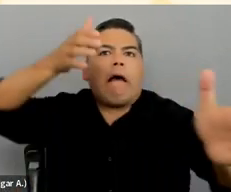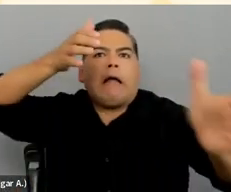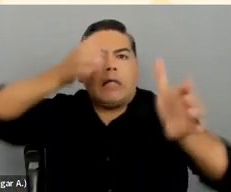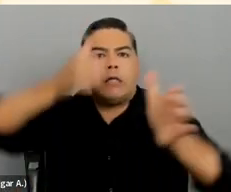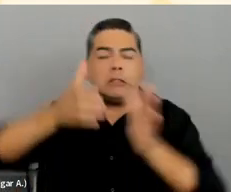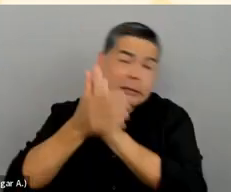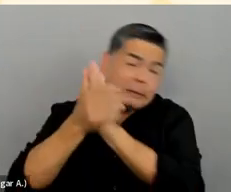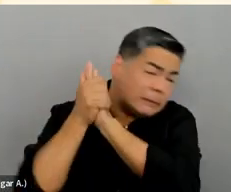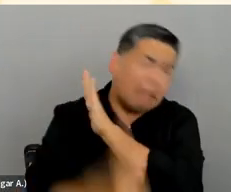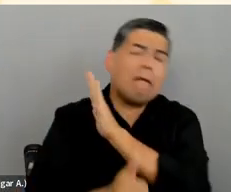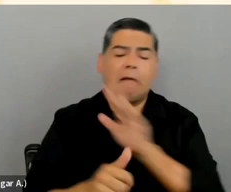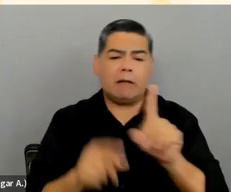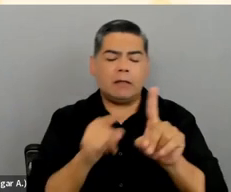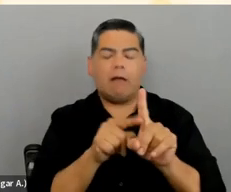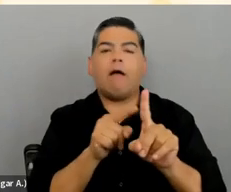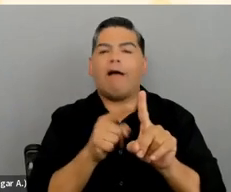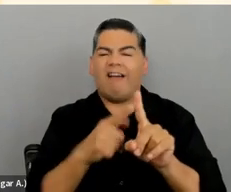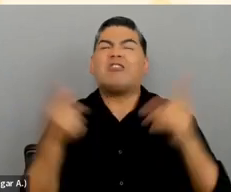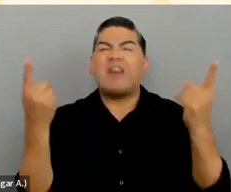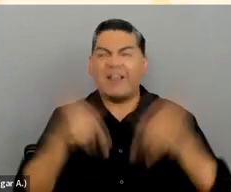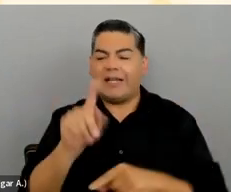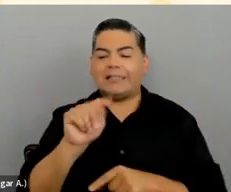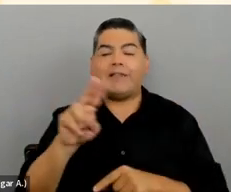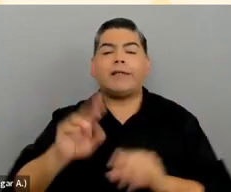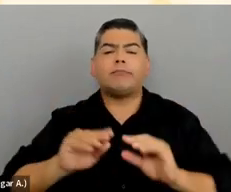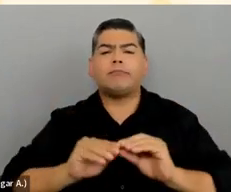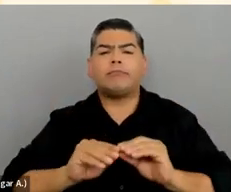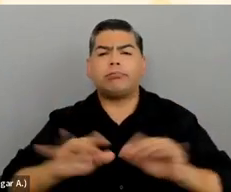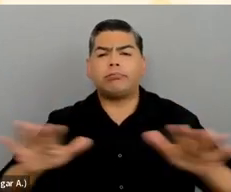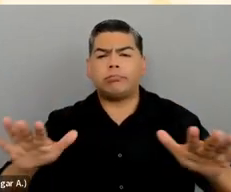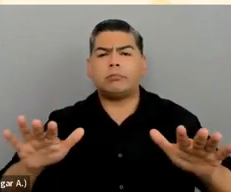After that show aired, schools were starting to notice that more